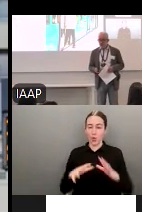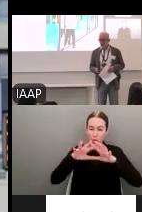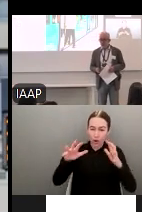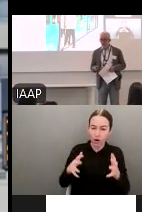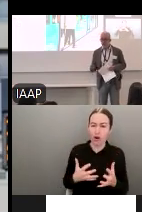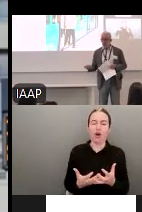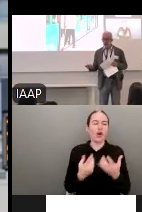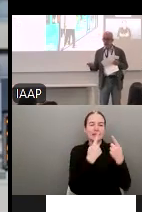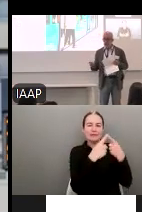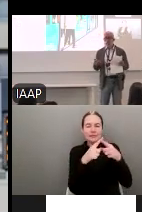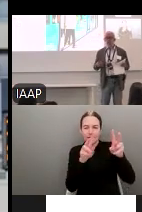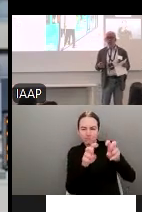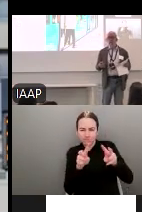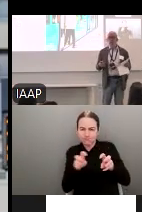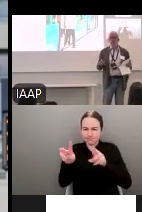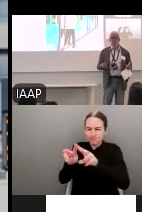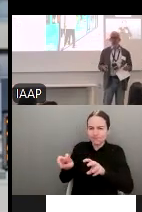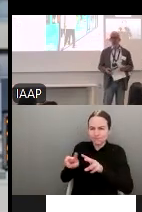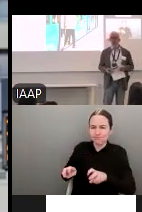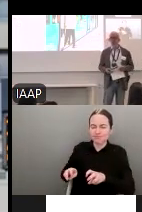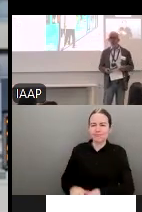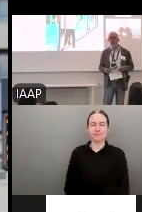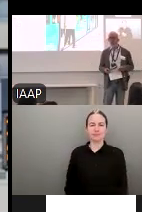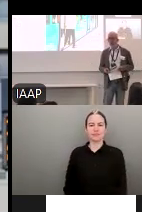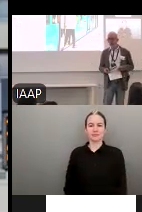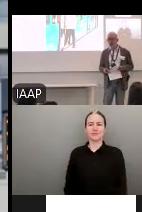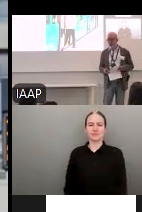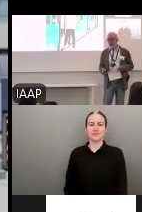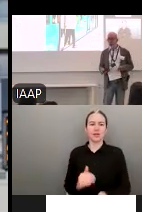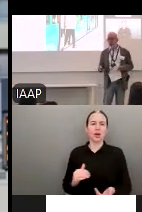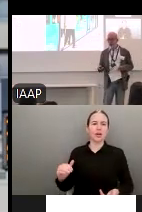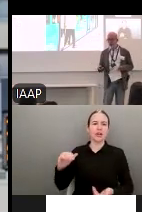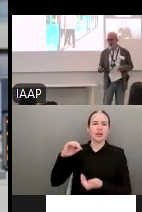under what's, conducted go together with, Norwegian Directorate...